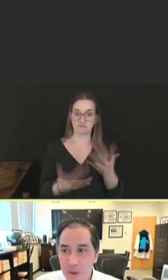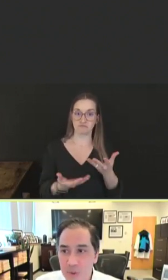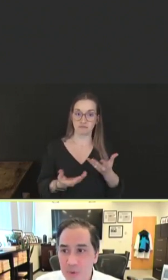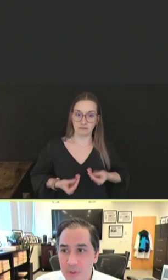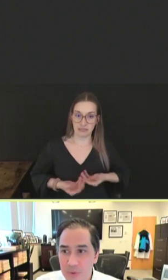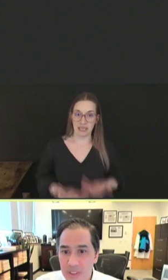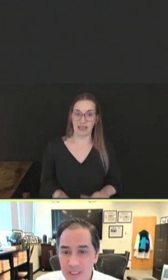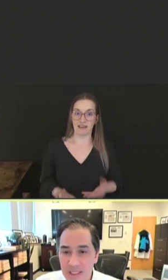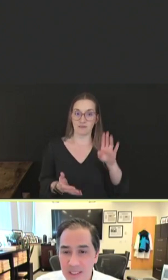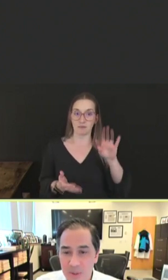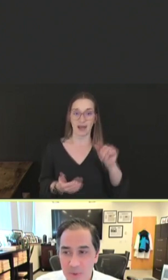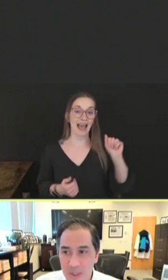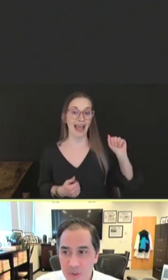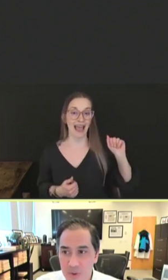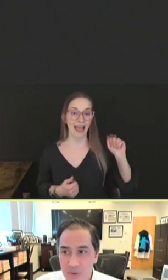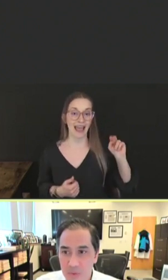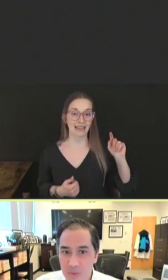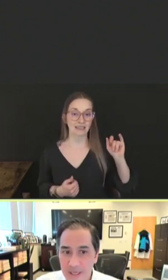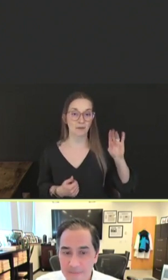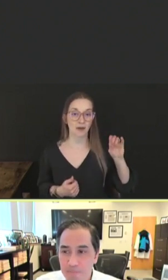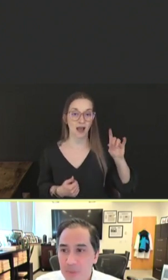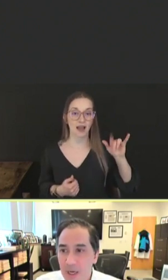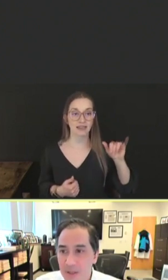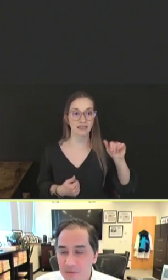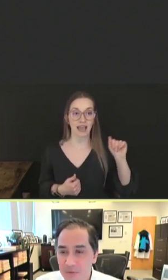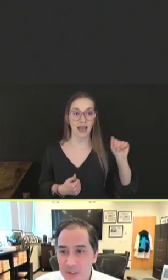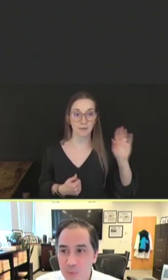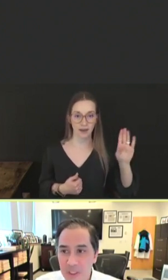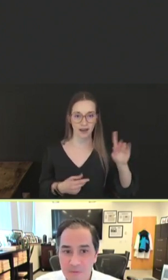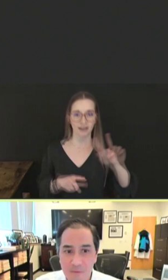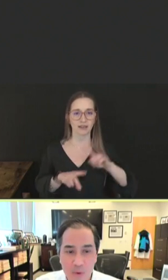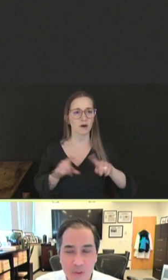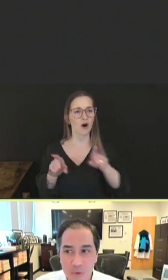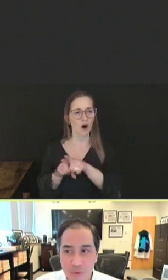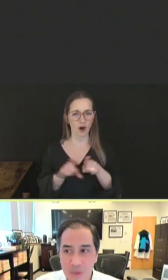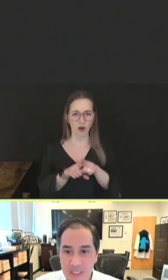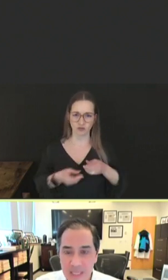they also induced T cell responses shown on the right. The field is really focused on neutralizing